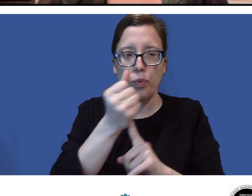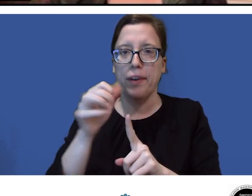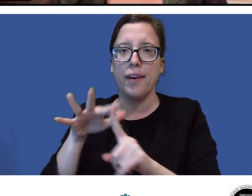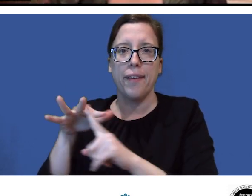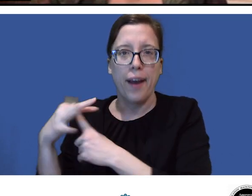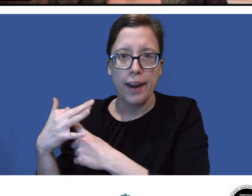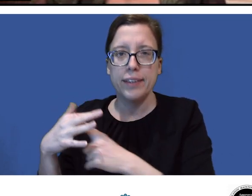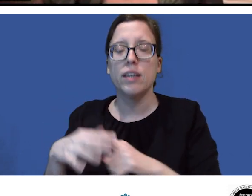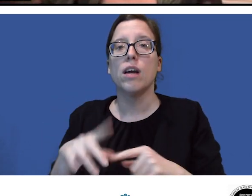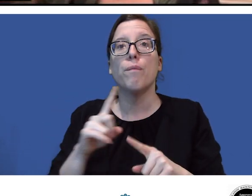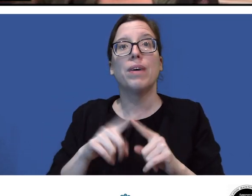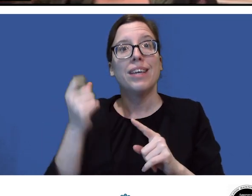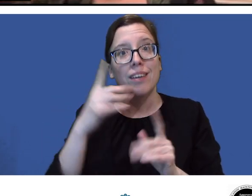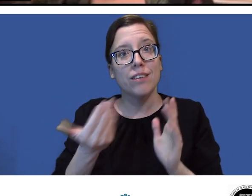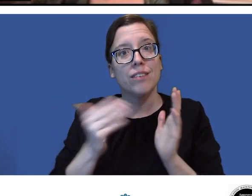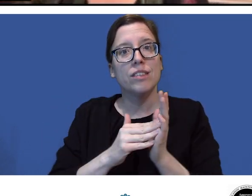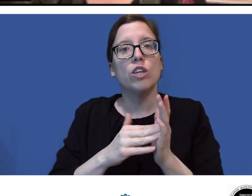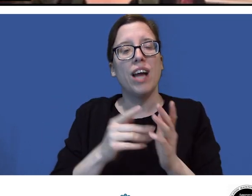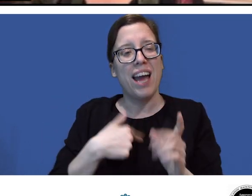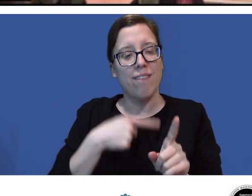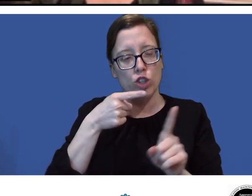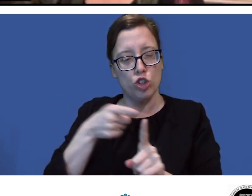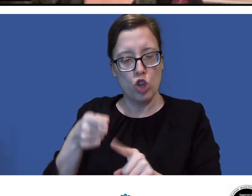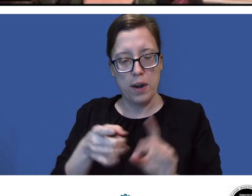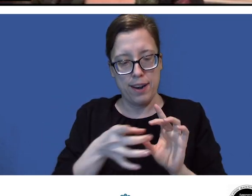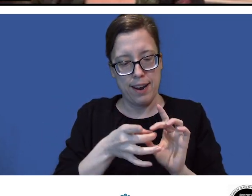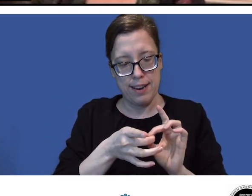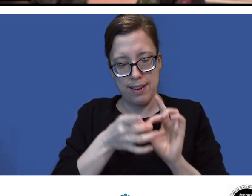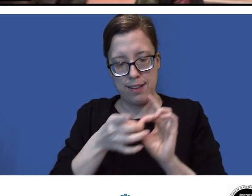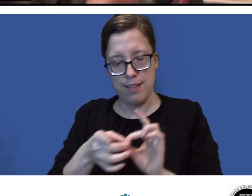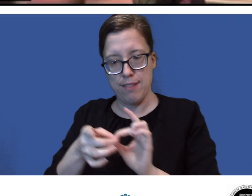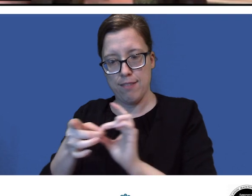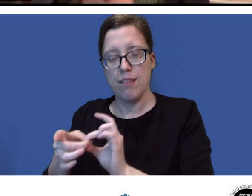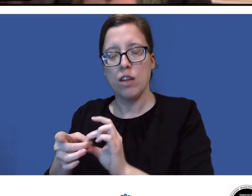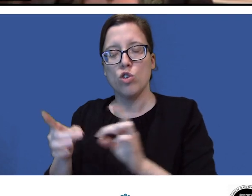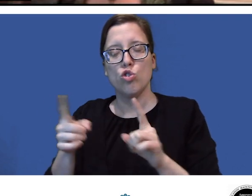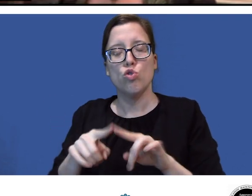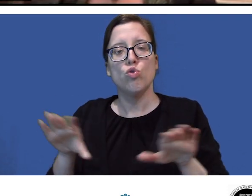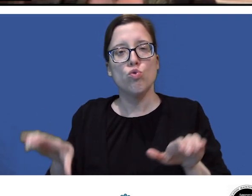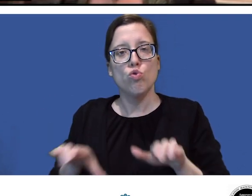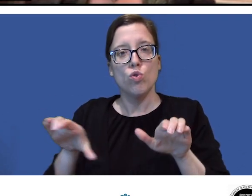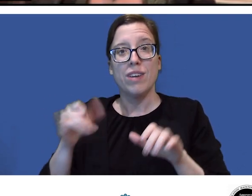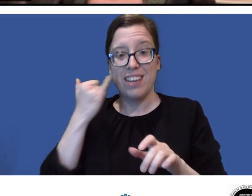to always try to do. And if our goal is to achieve this 100% of the time,